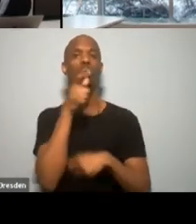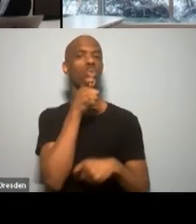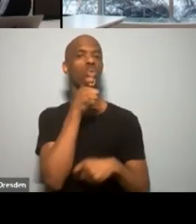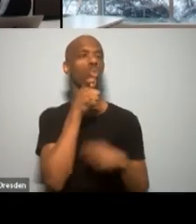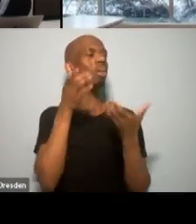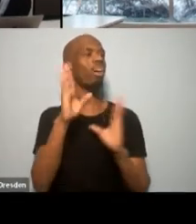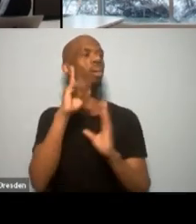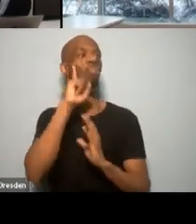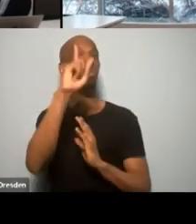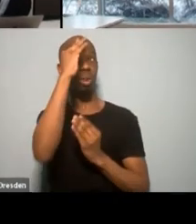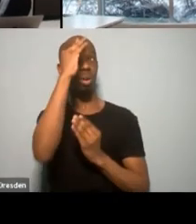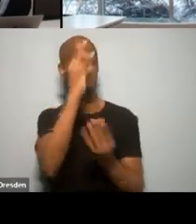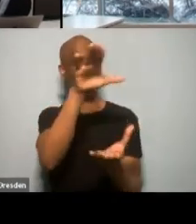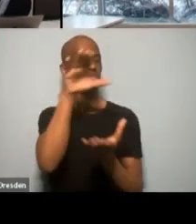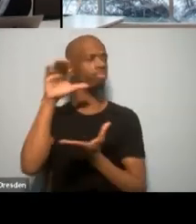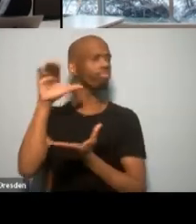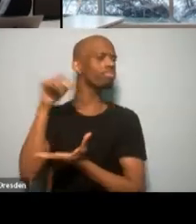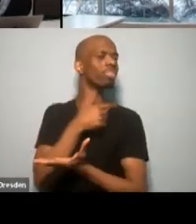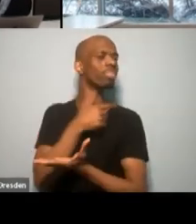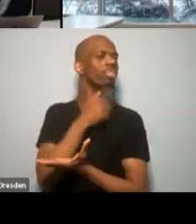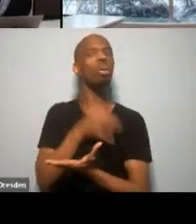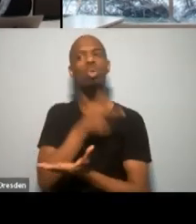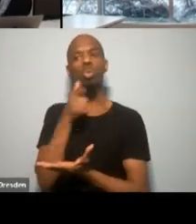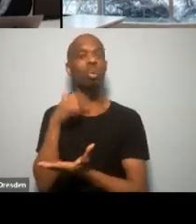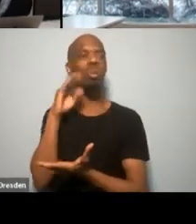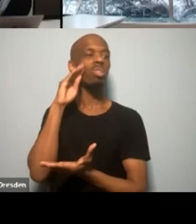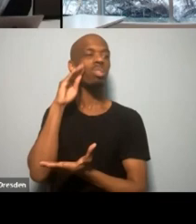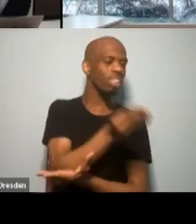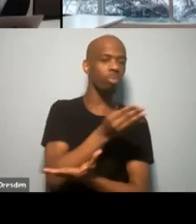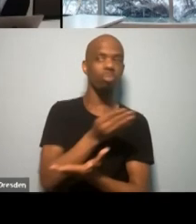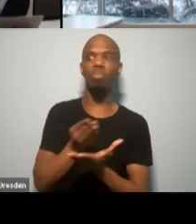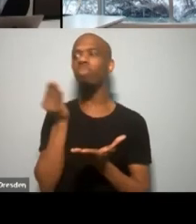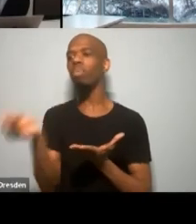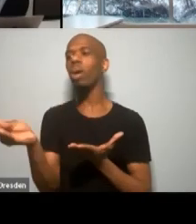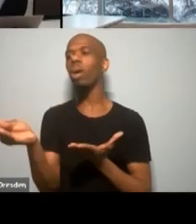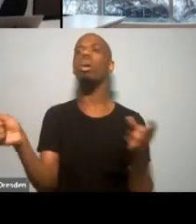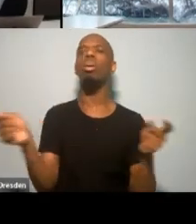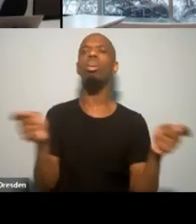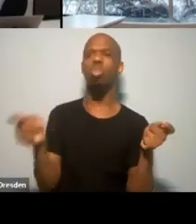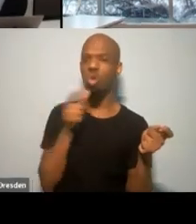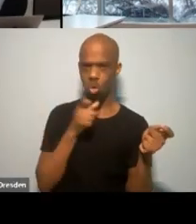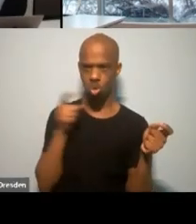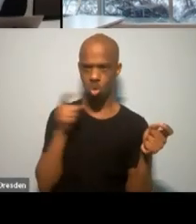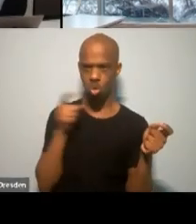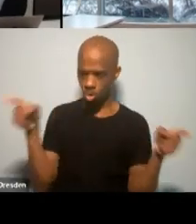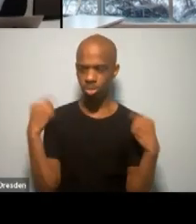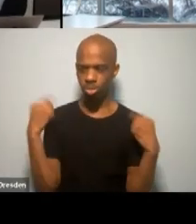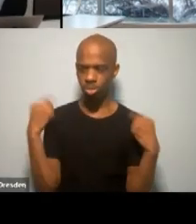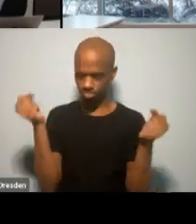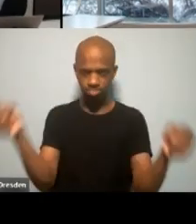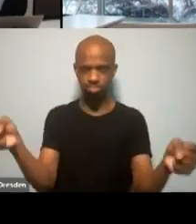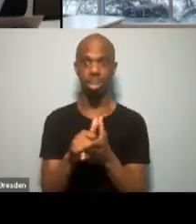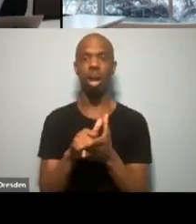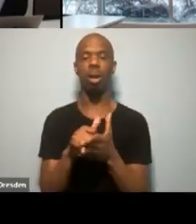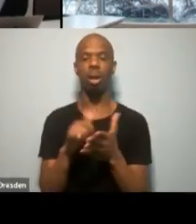I will stop there. Thank you. Thank you so much. If I may also, I think one of the impetus